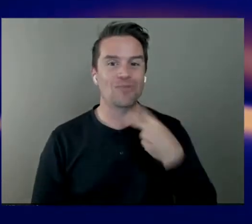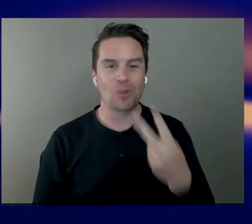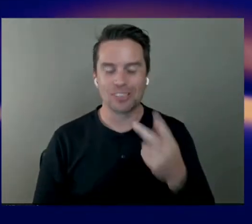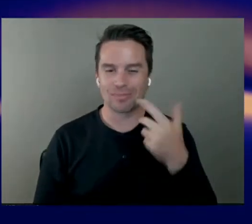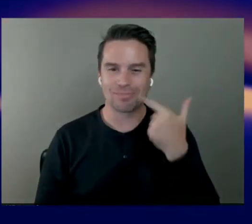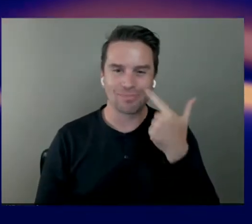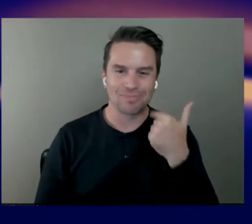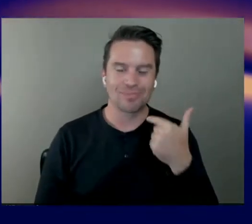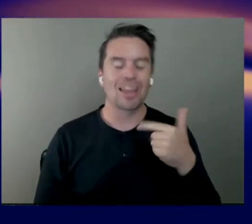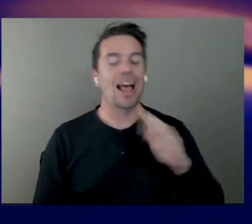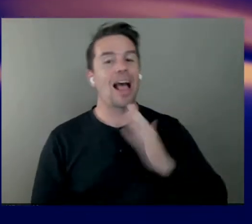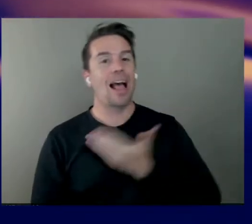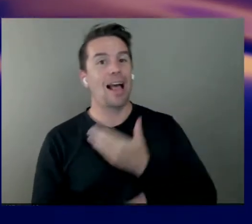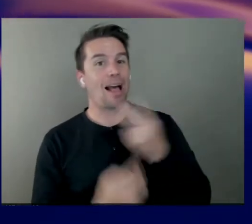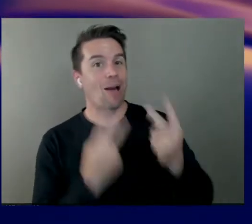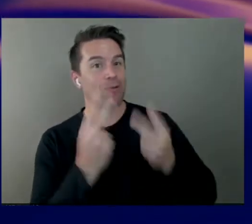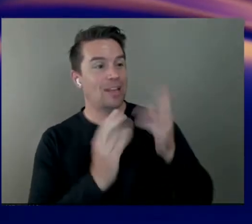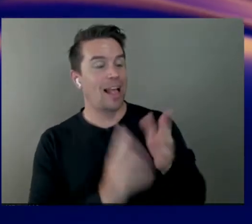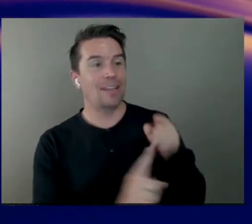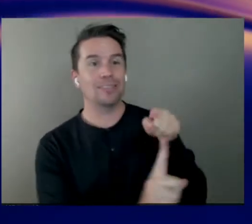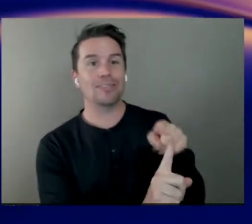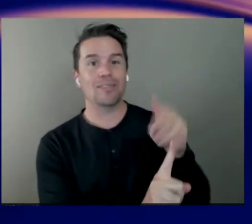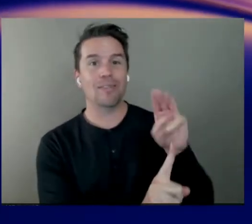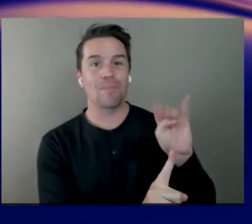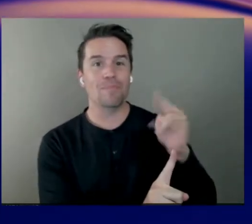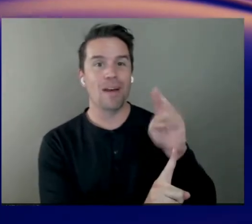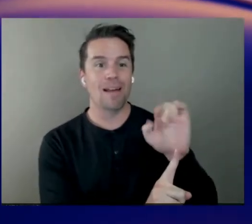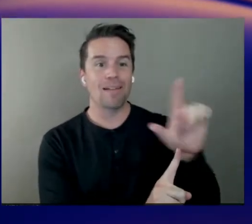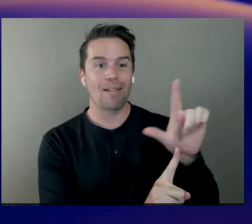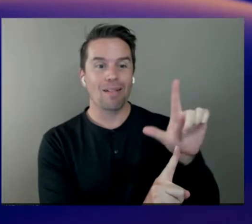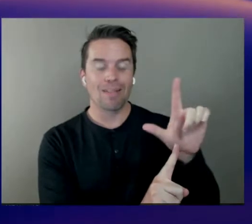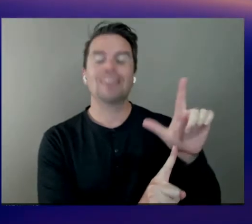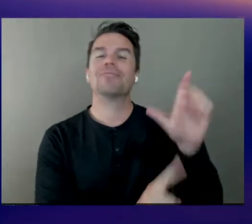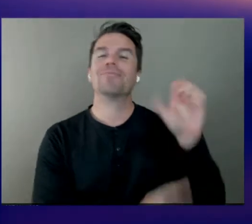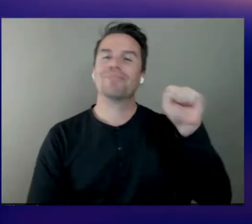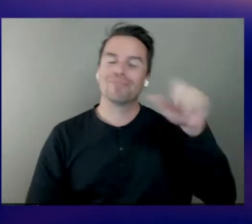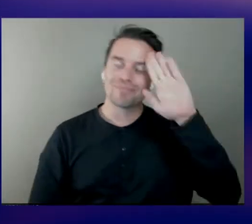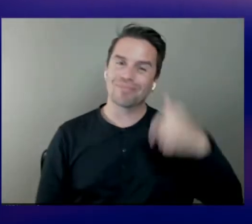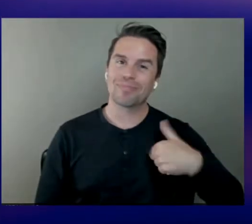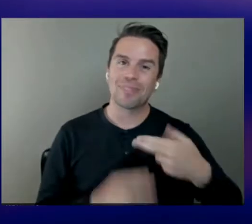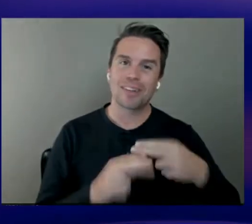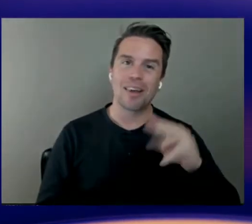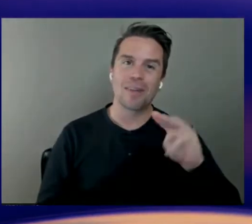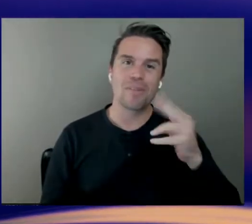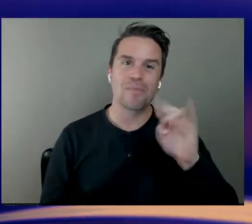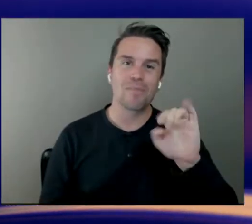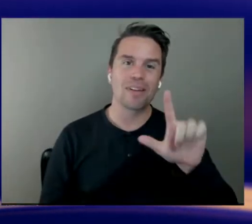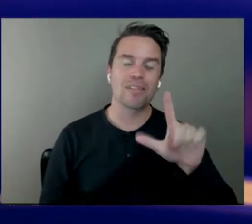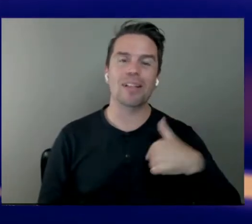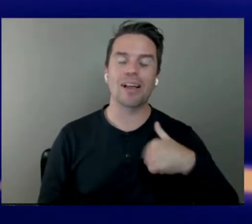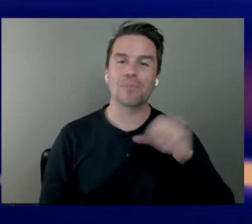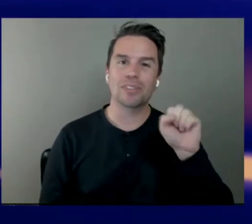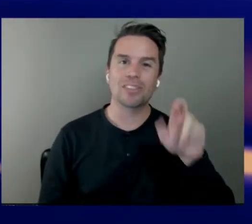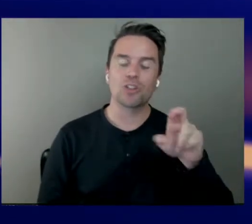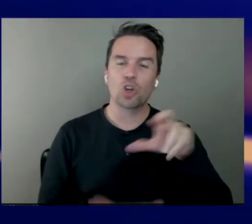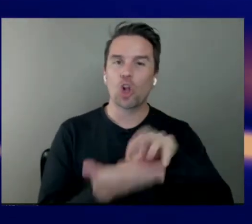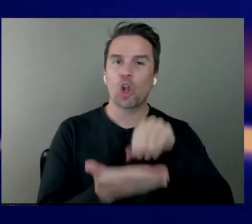Yes, my name is Michael Blehyl. I am a Senior Learning Product Manager in Training and Certification. [AM] Okay. - Yeah.